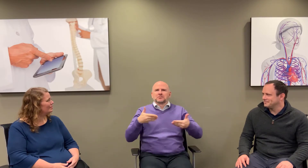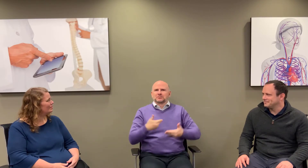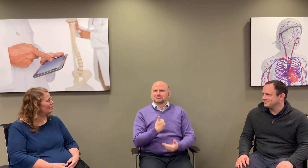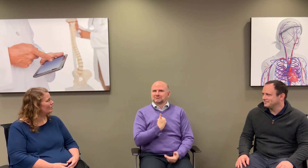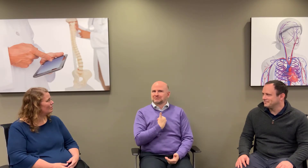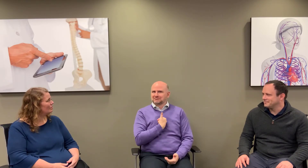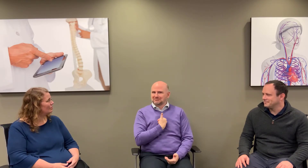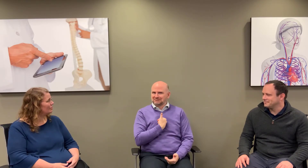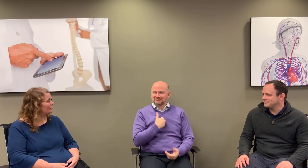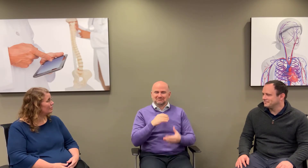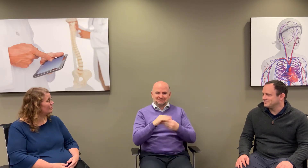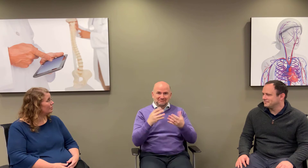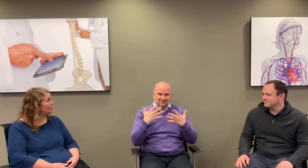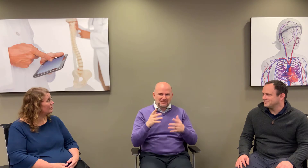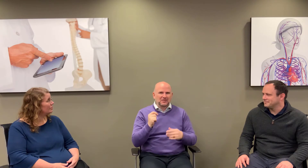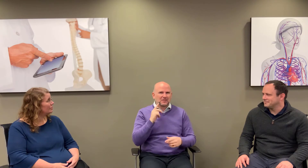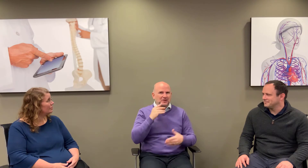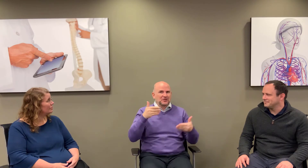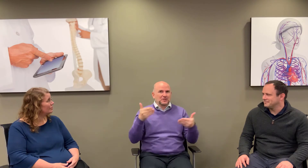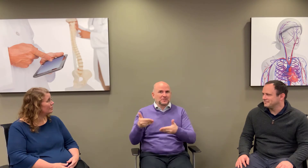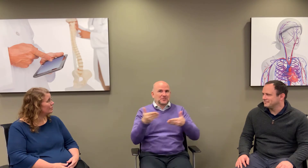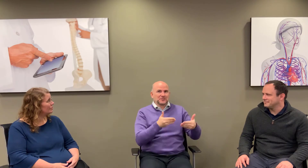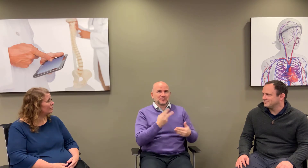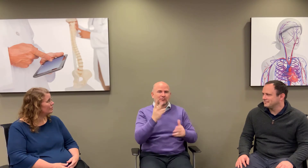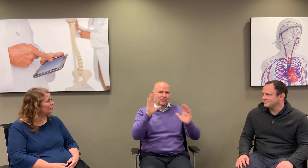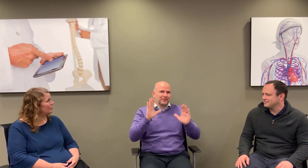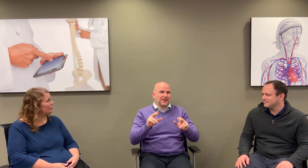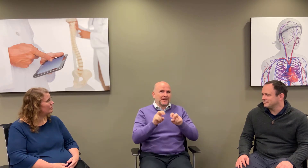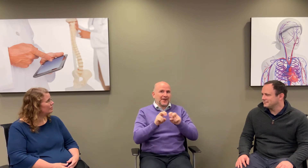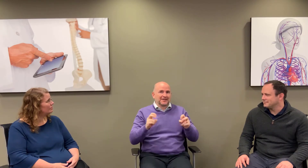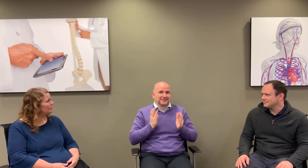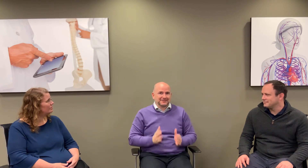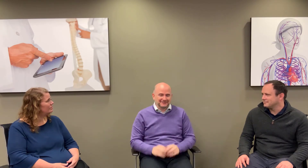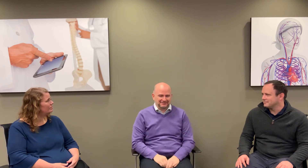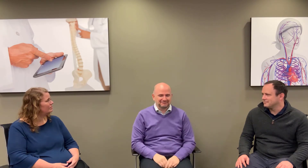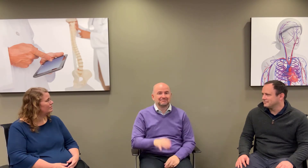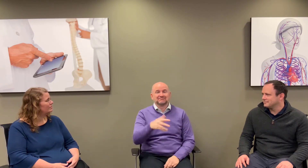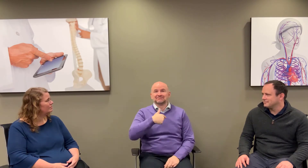introduce myself. After that, we'll introduce our other wonderful panelists.